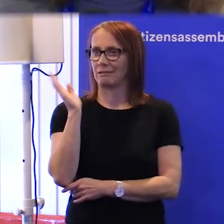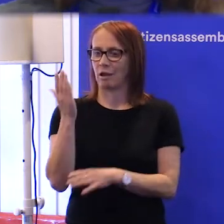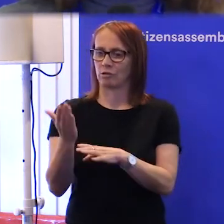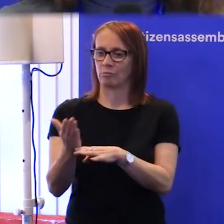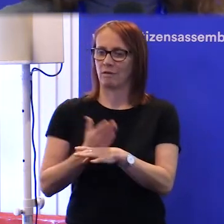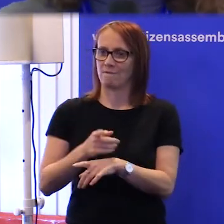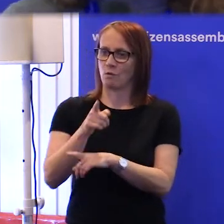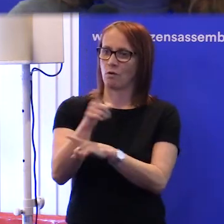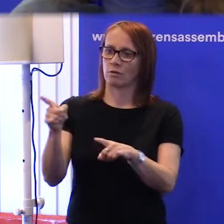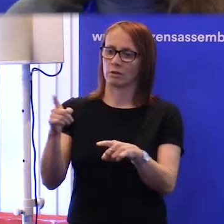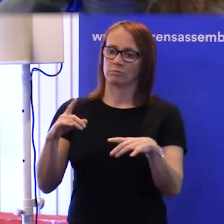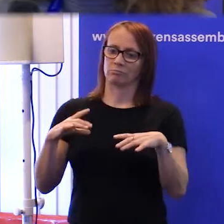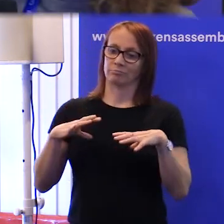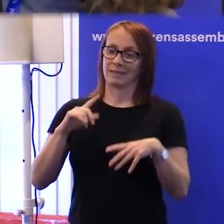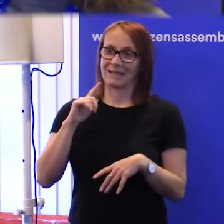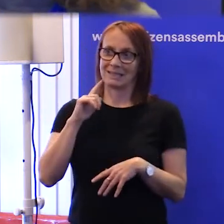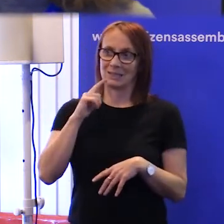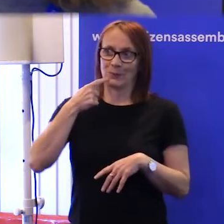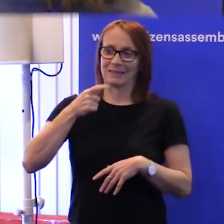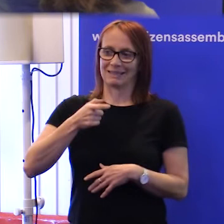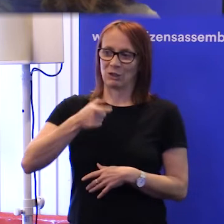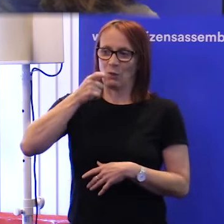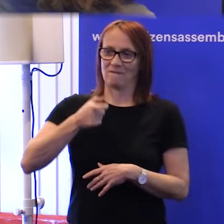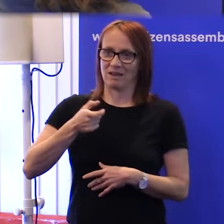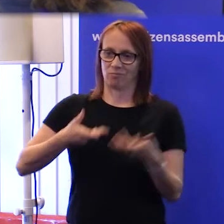your your suite and coffee and kind of discuss them to be at the things that